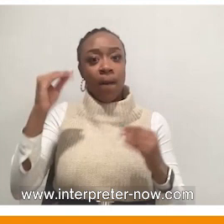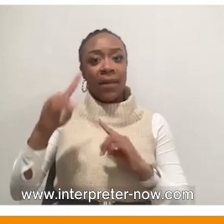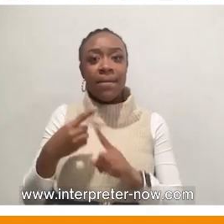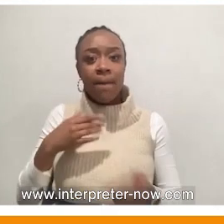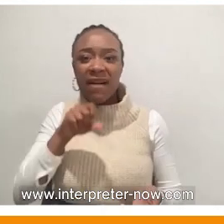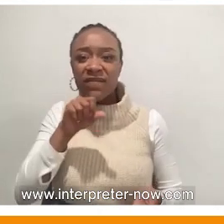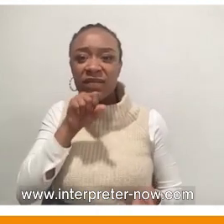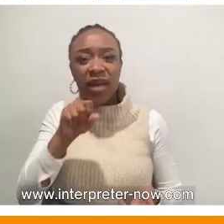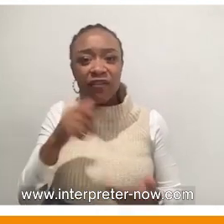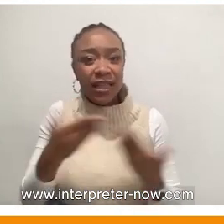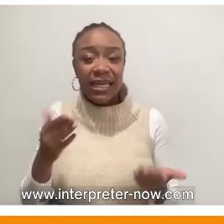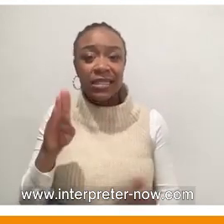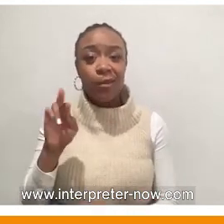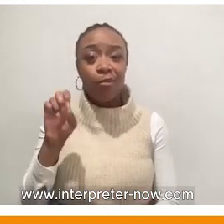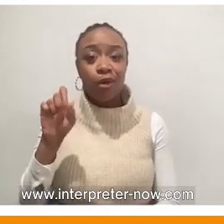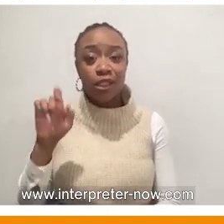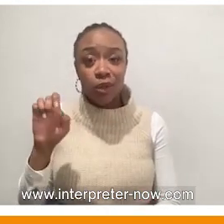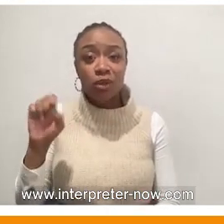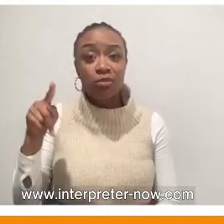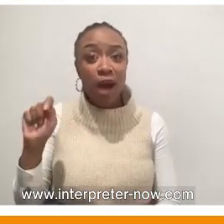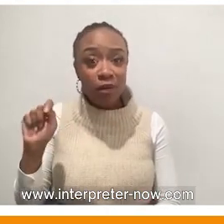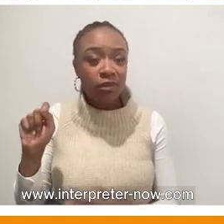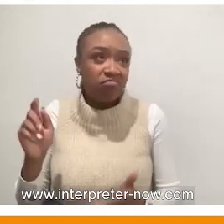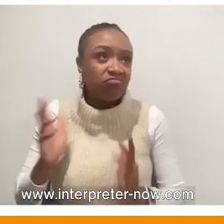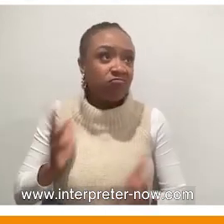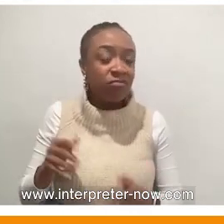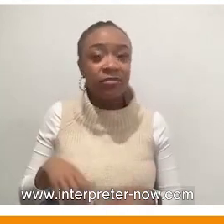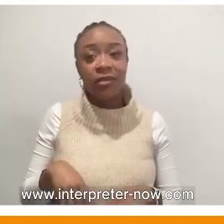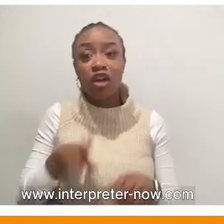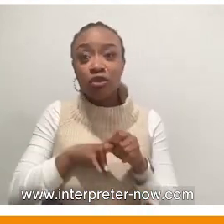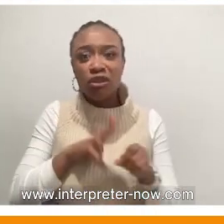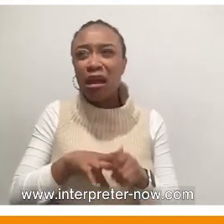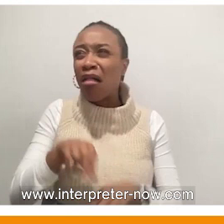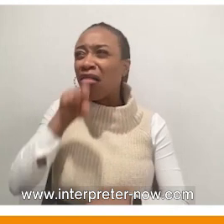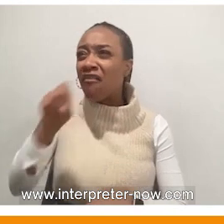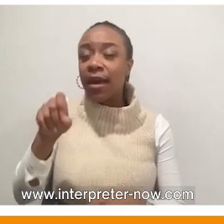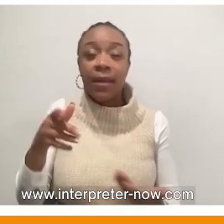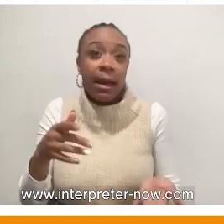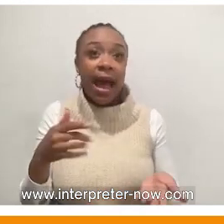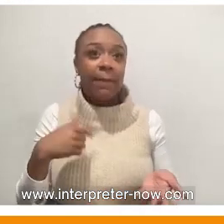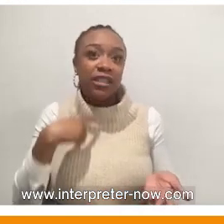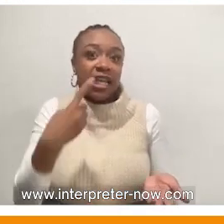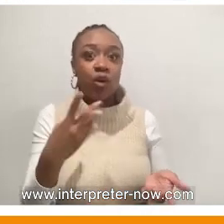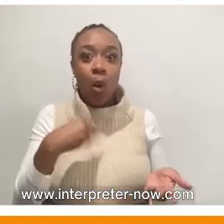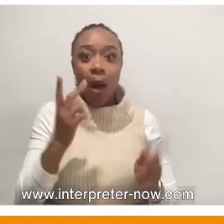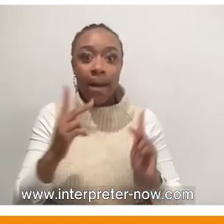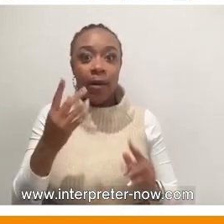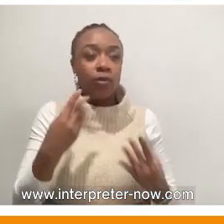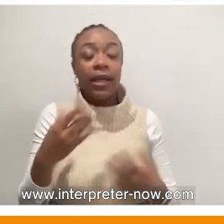Brussels sprouts, love brussels sprouts! Sushi, love sushi. This isn't White people shit, but I'm just saying what White people put me onto.